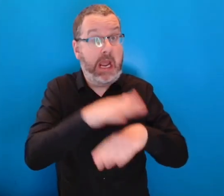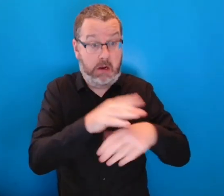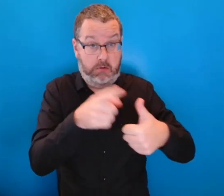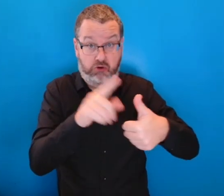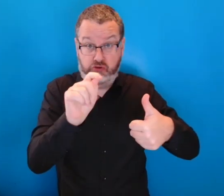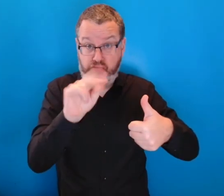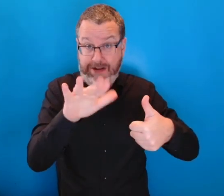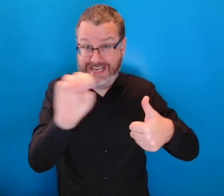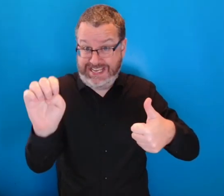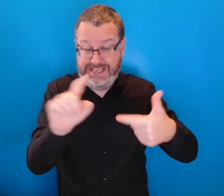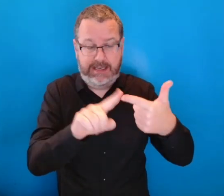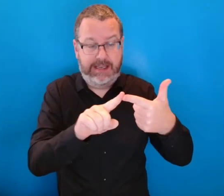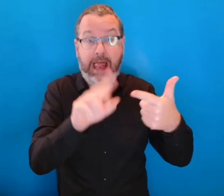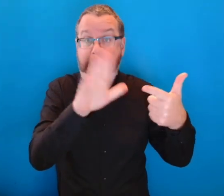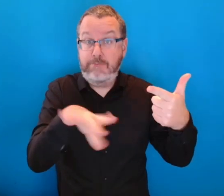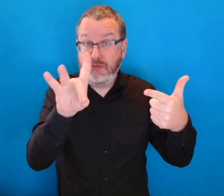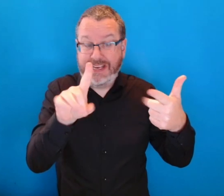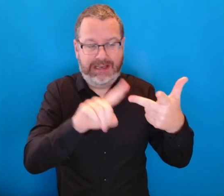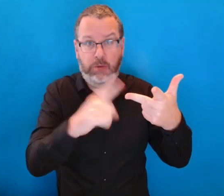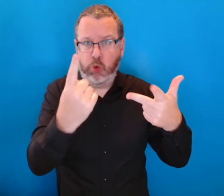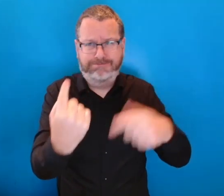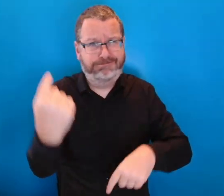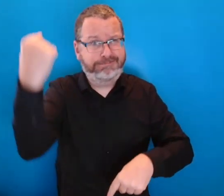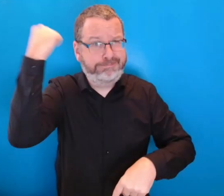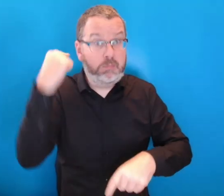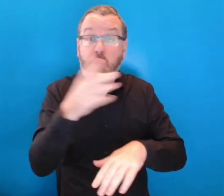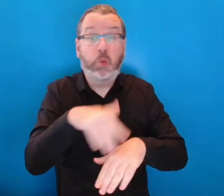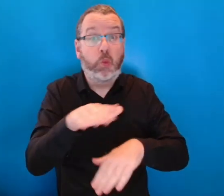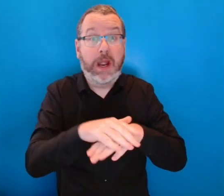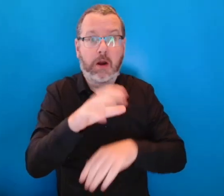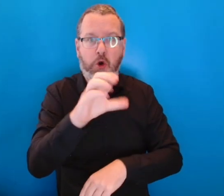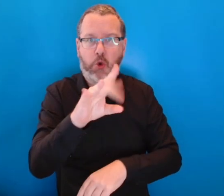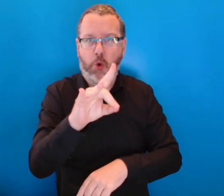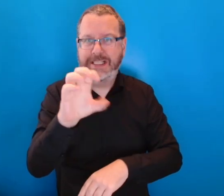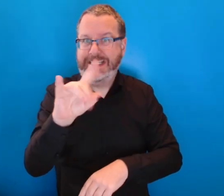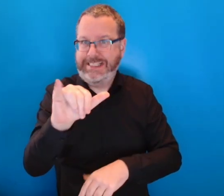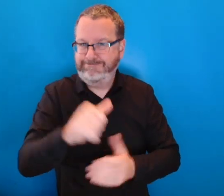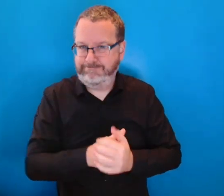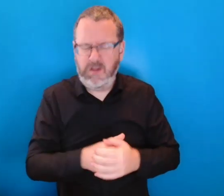I've found these in Tralee, Limerick - and one early example in Cork City.